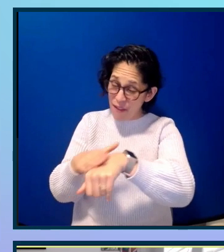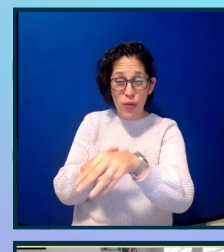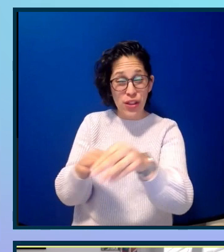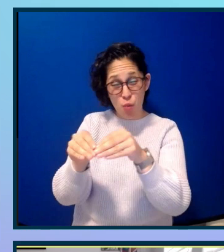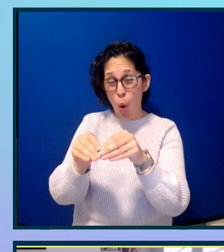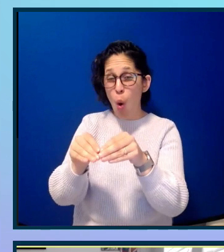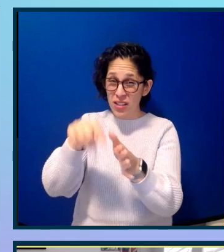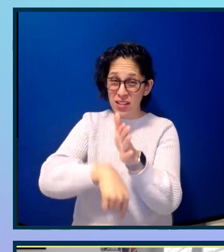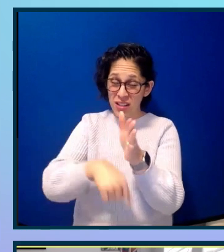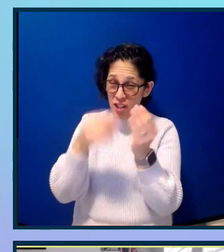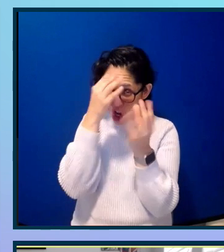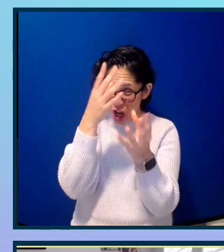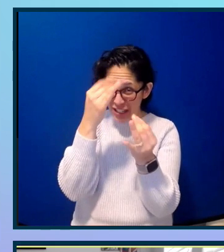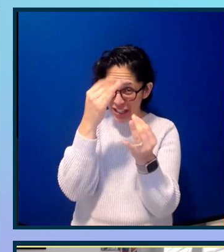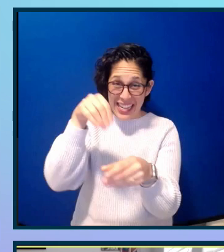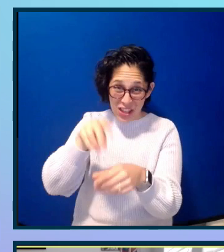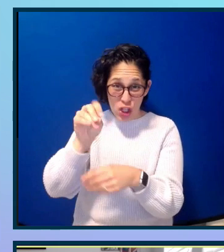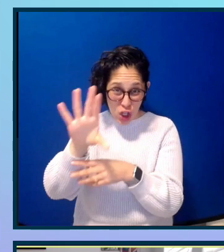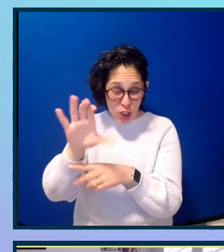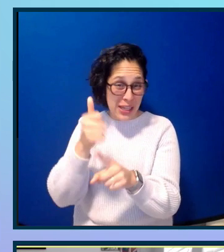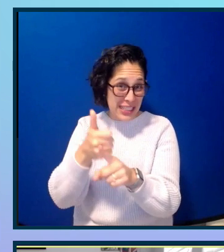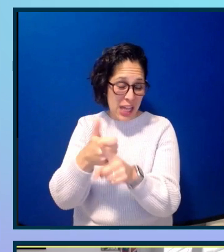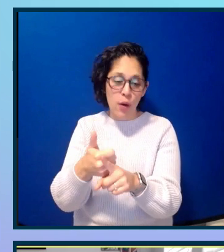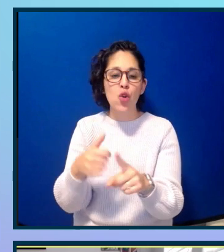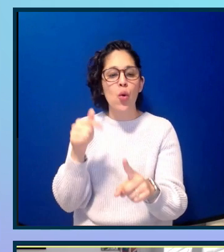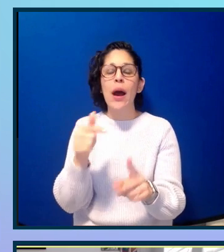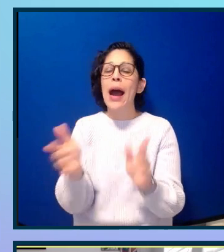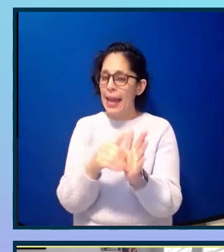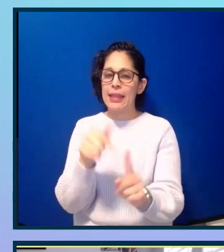So please know that this is only a surface review of what's here.